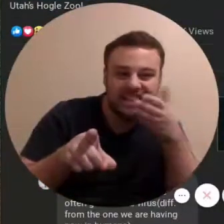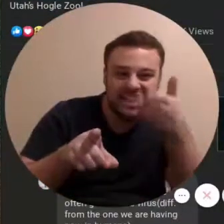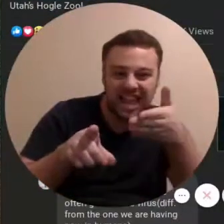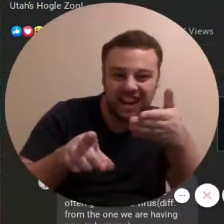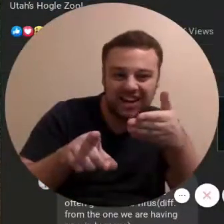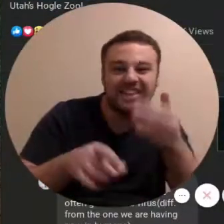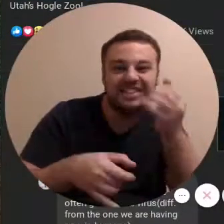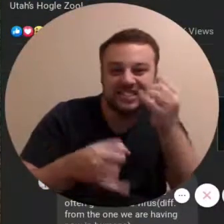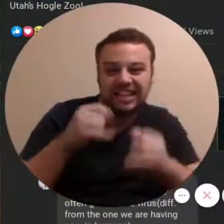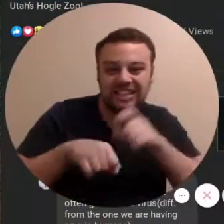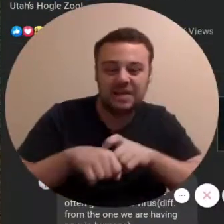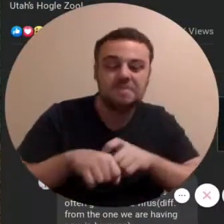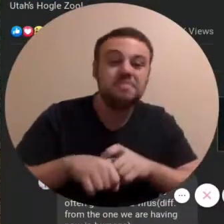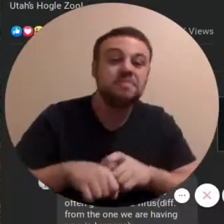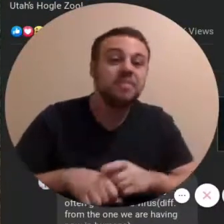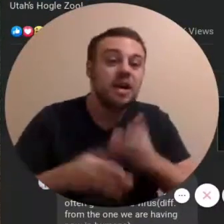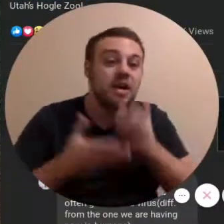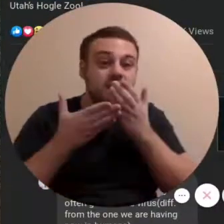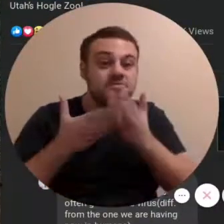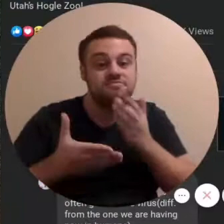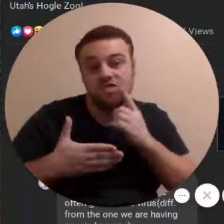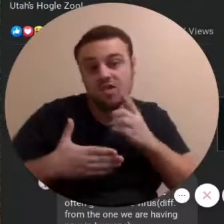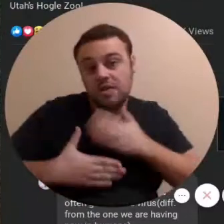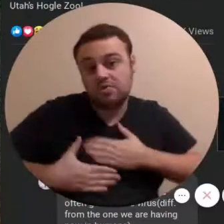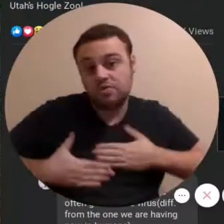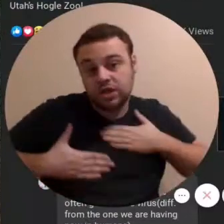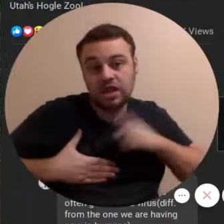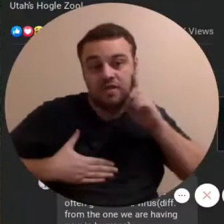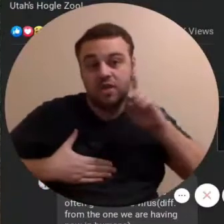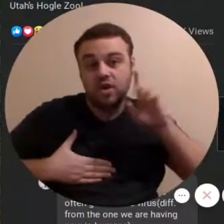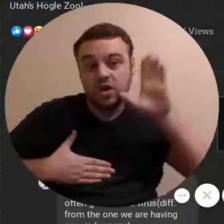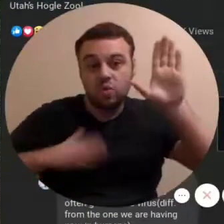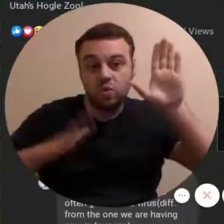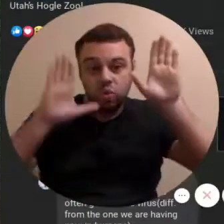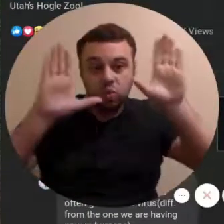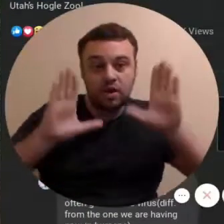your wonderful questions. You guys are so great. Thanks for tuning in. Thanks for